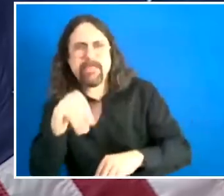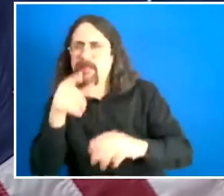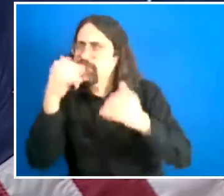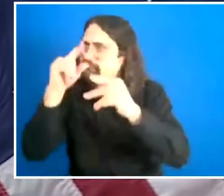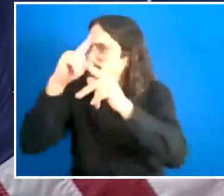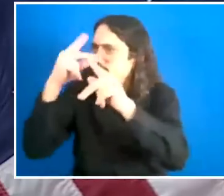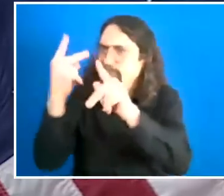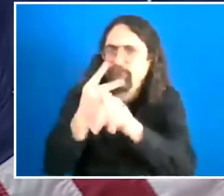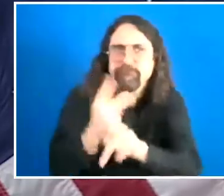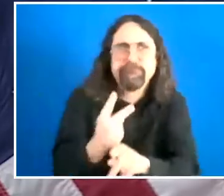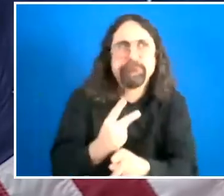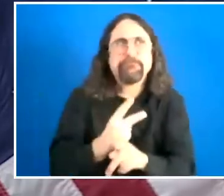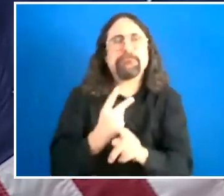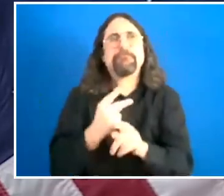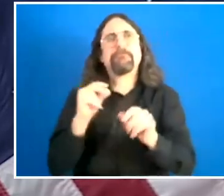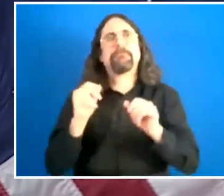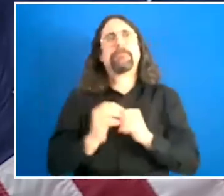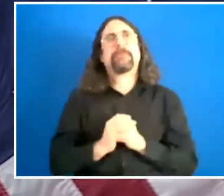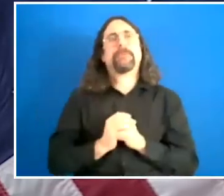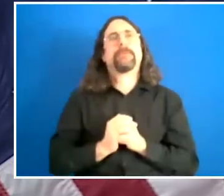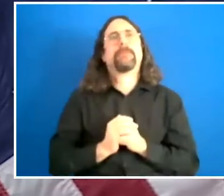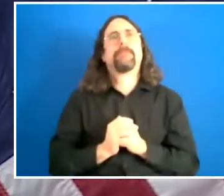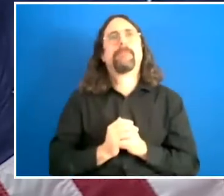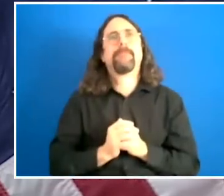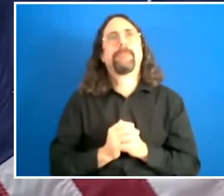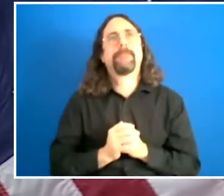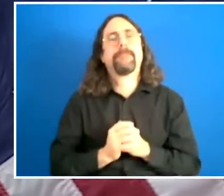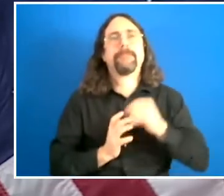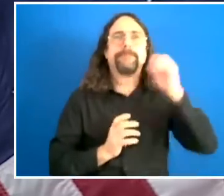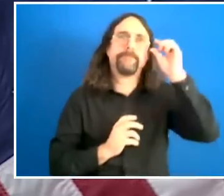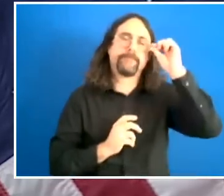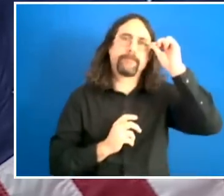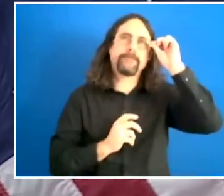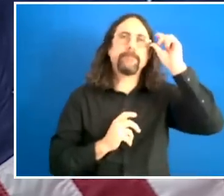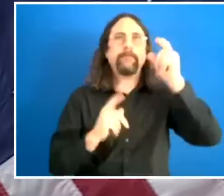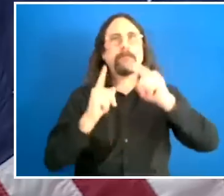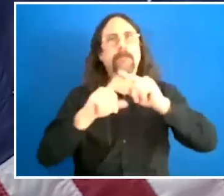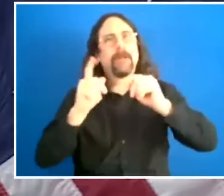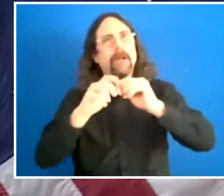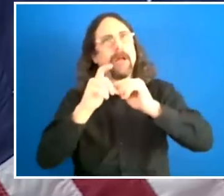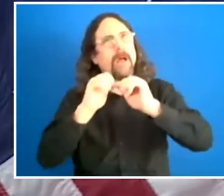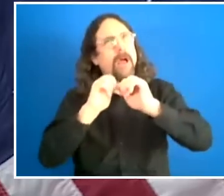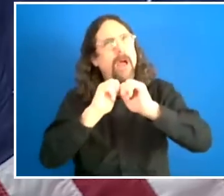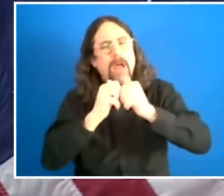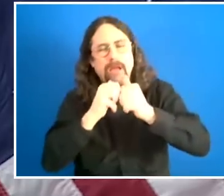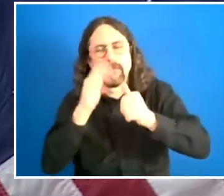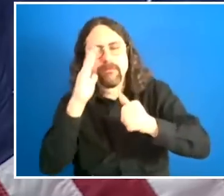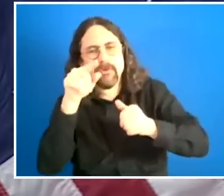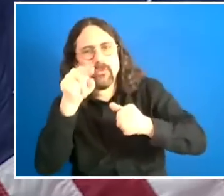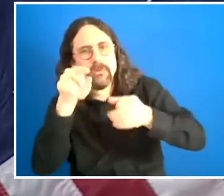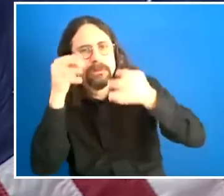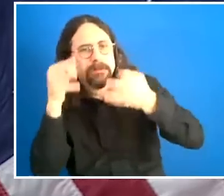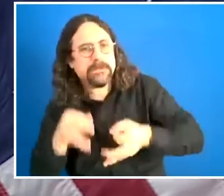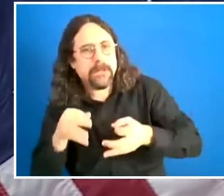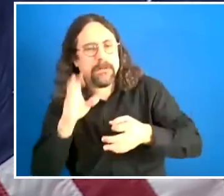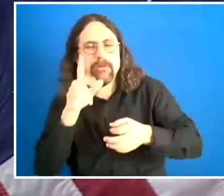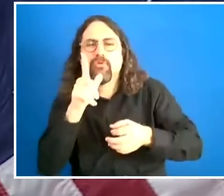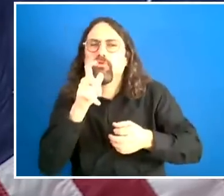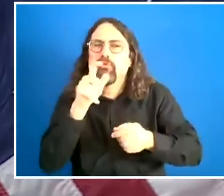YOU'RE - -WITH THE -- MY POINT BEING WITHHE T GRADES CHANGES, HOW WILL YOU DETERMINE WHAT STUDENTS HAVE TO GO TO SUMMER